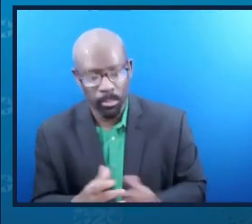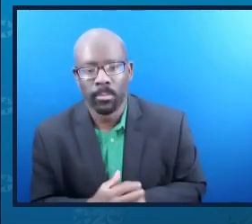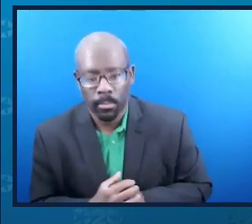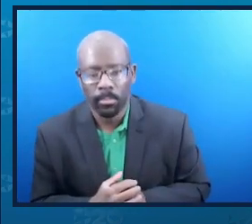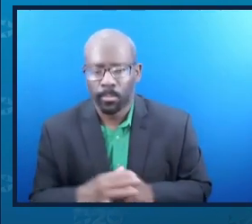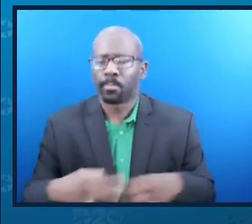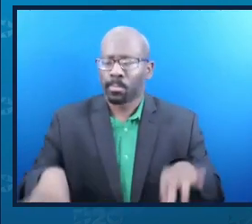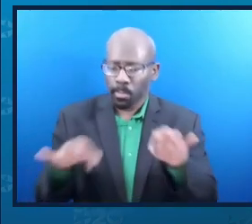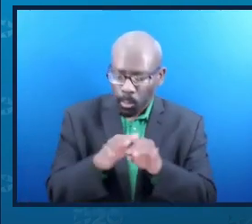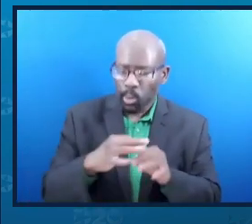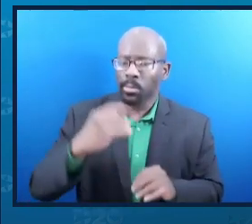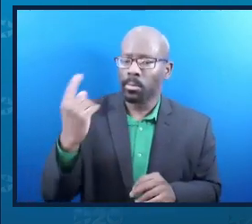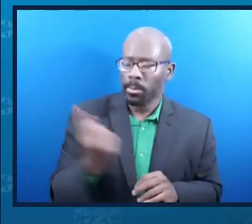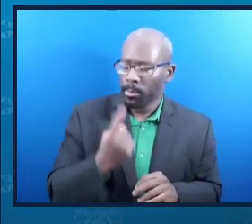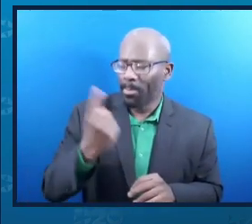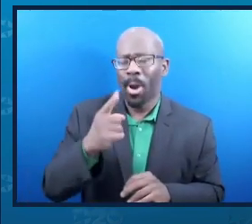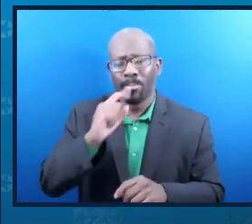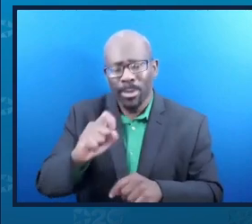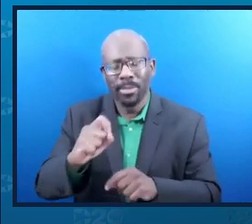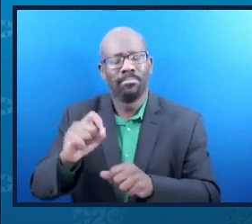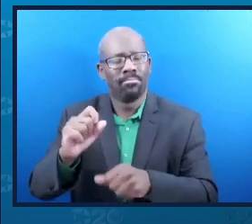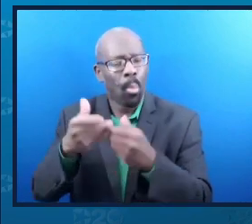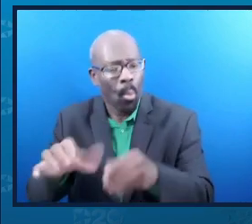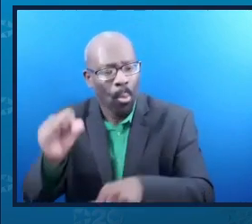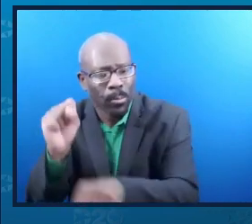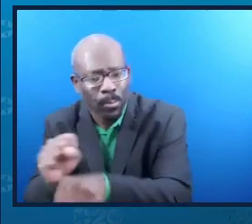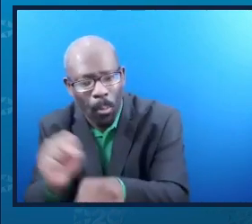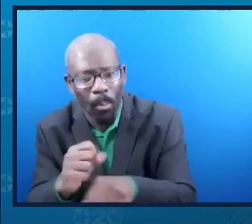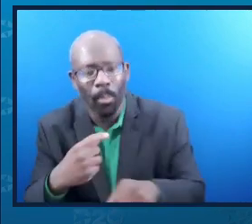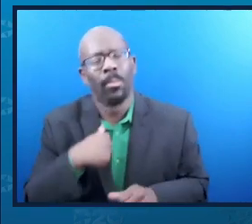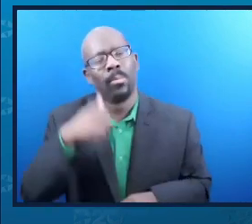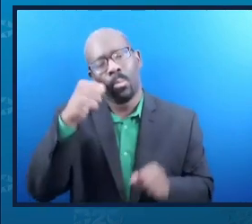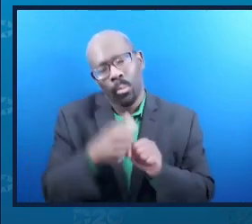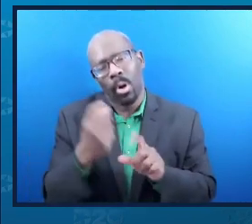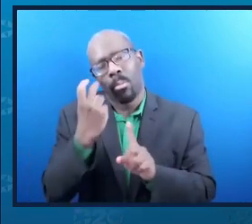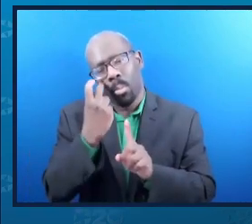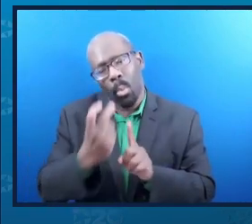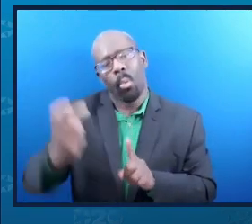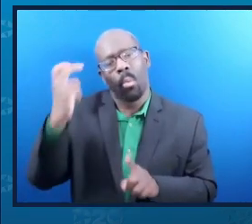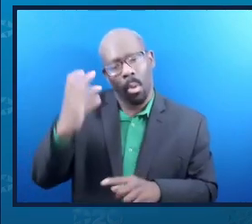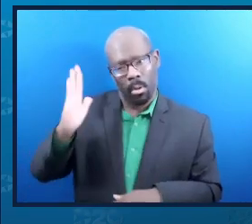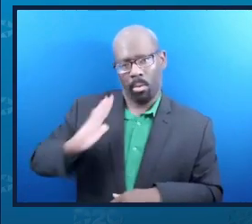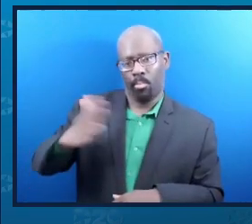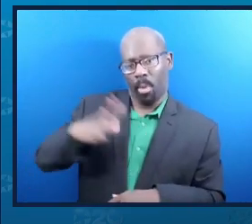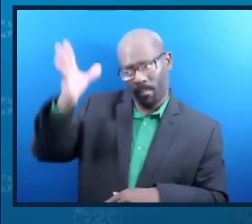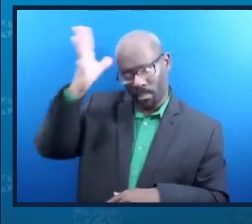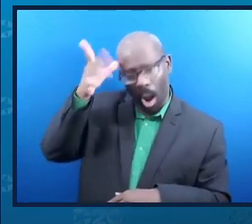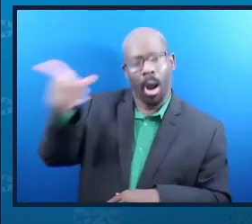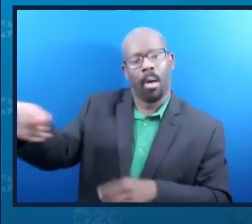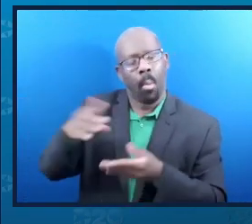NIGHT HIS FATHER SAT HIM DOWN TO SAY HE LOST HIS.